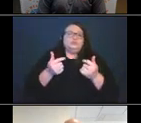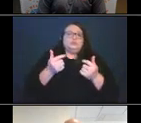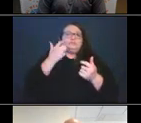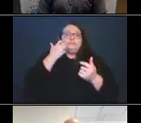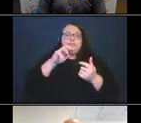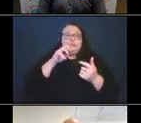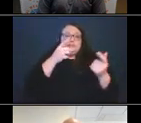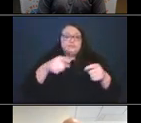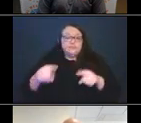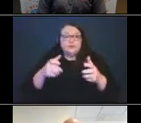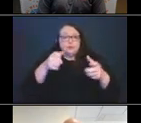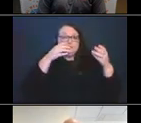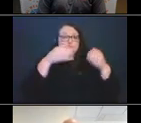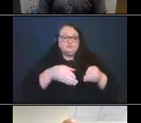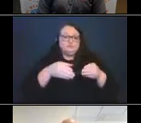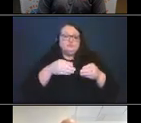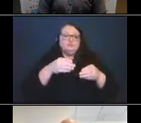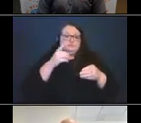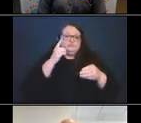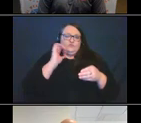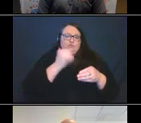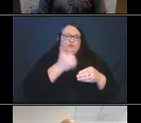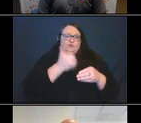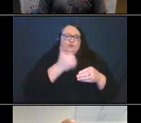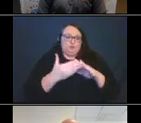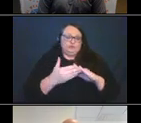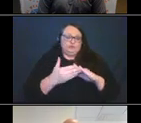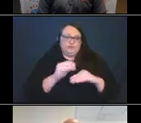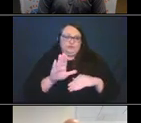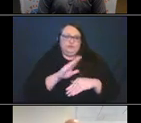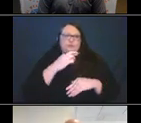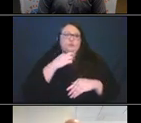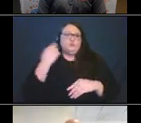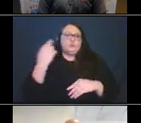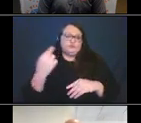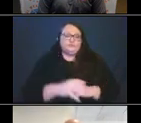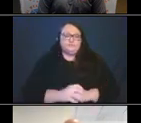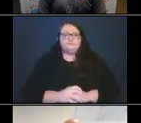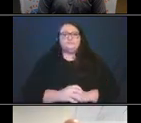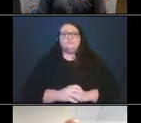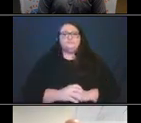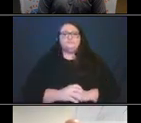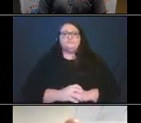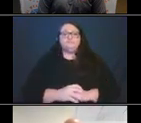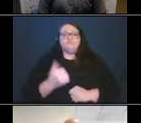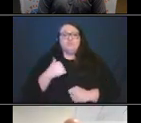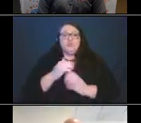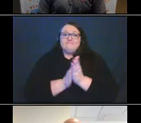in terms of risks for our communities. And so I'm really excited to see in the